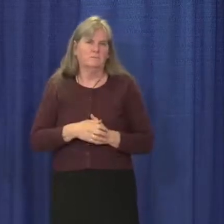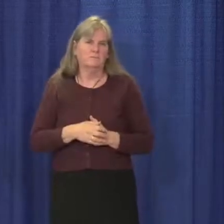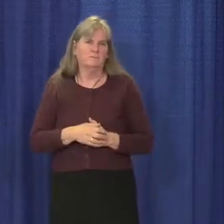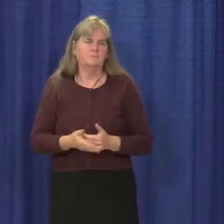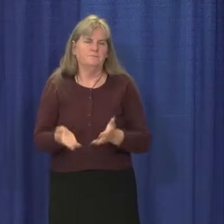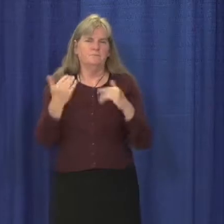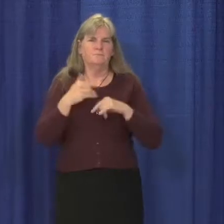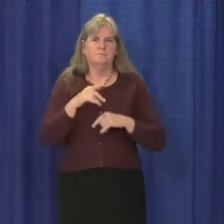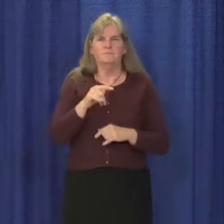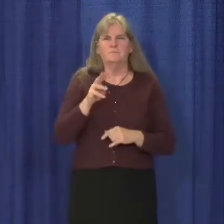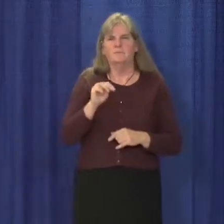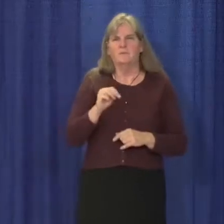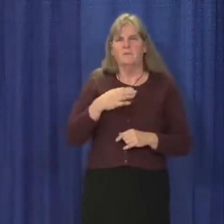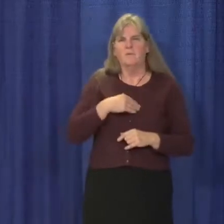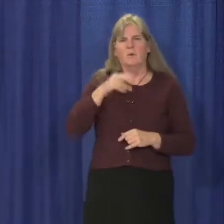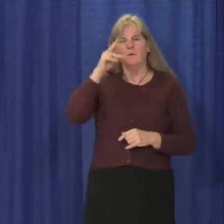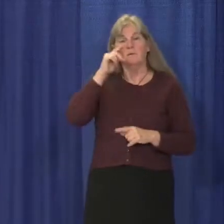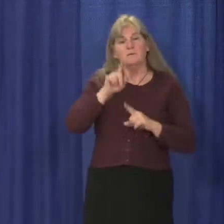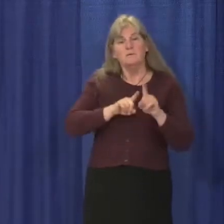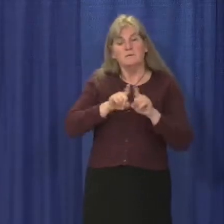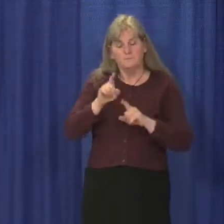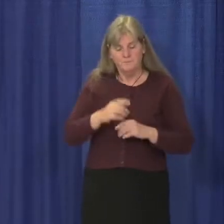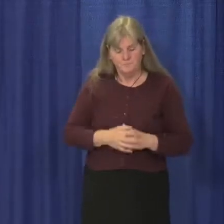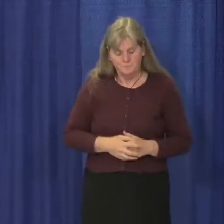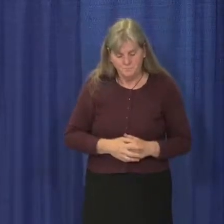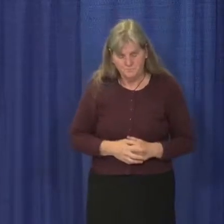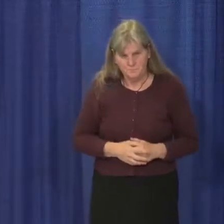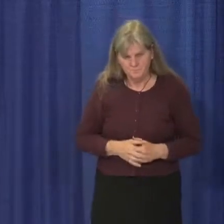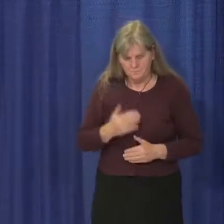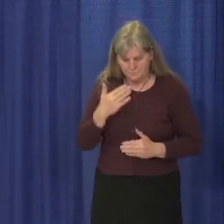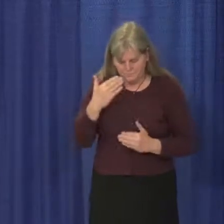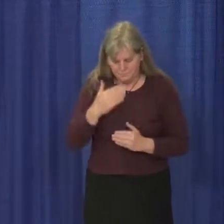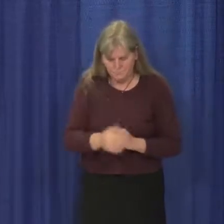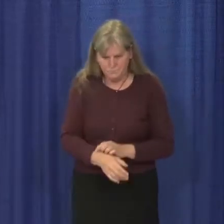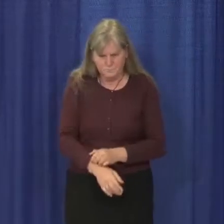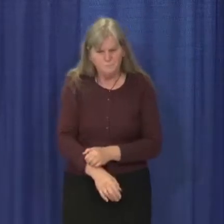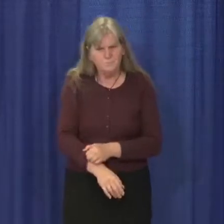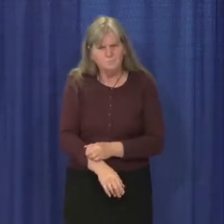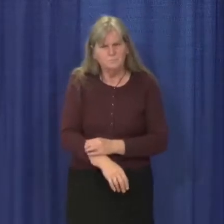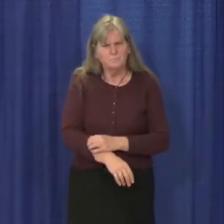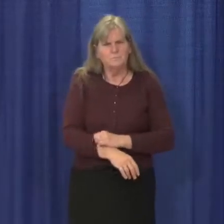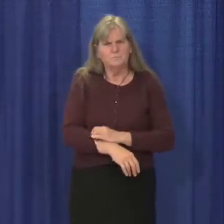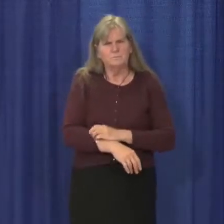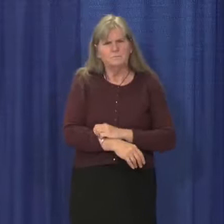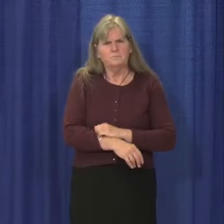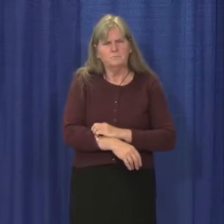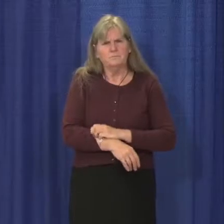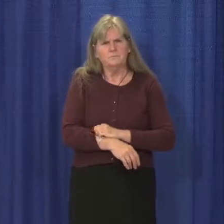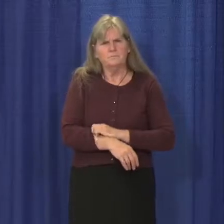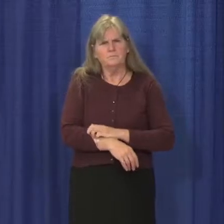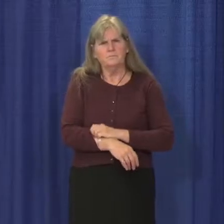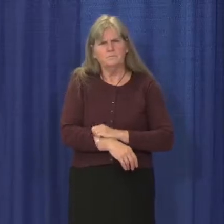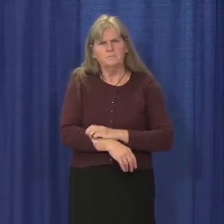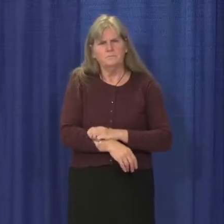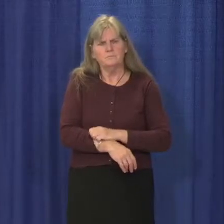from the Whitehorse star. Reporter: Good morning. My first question is about this